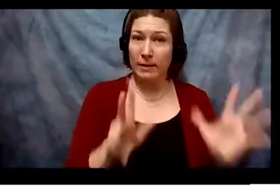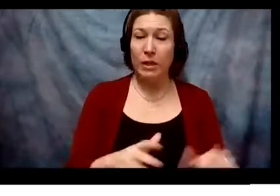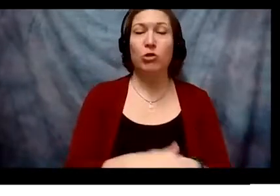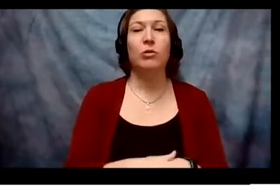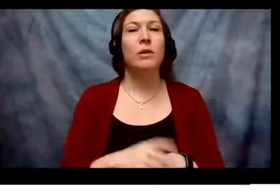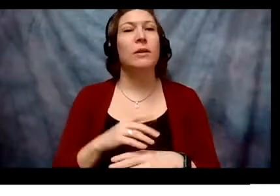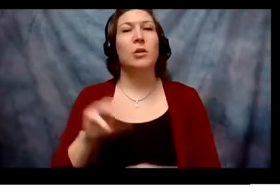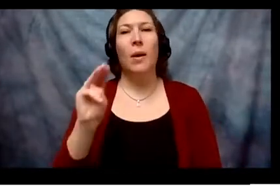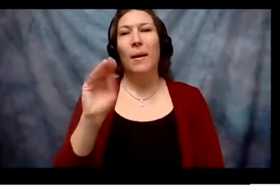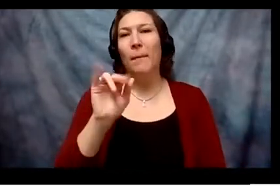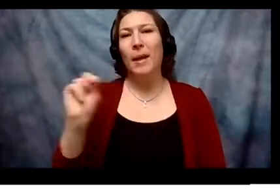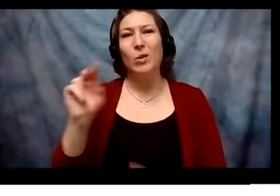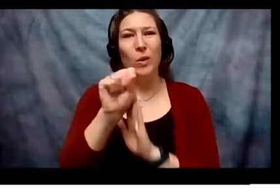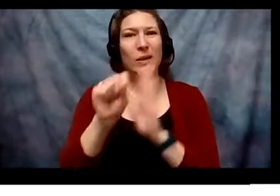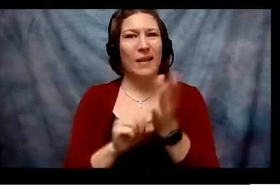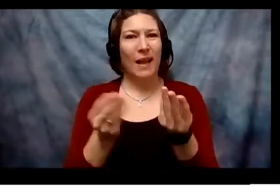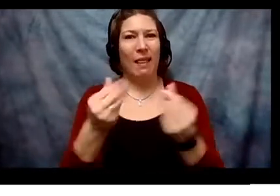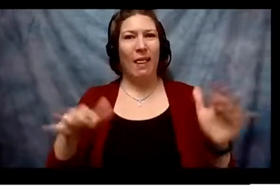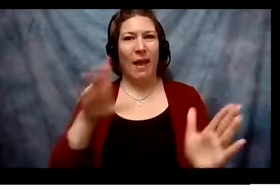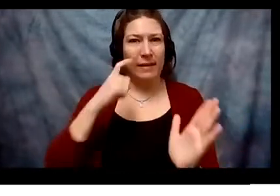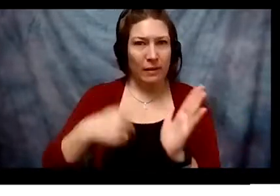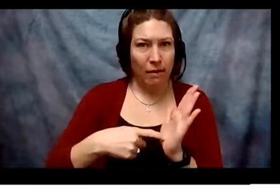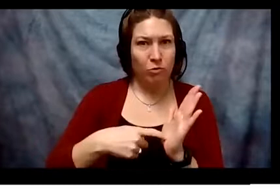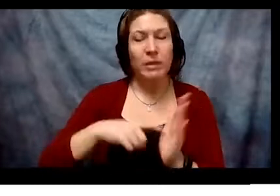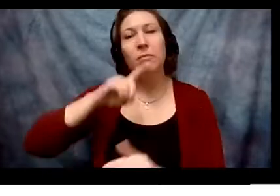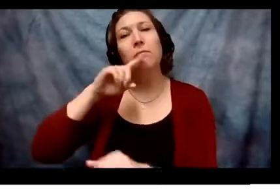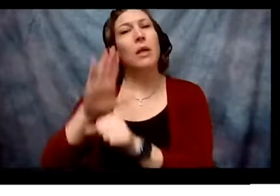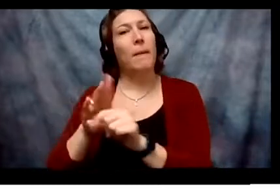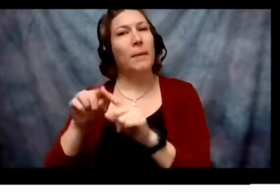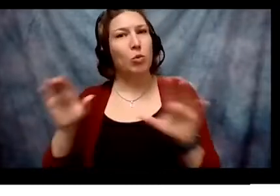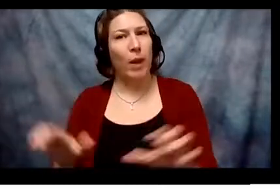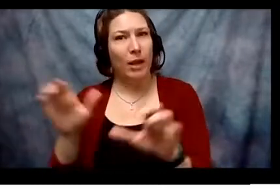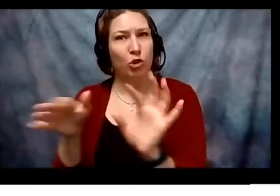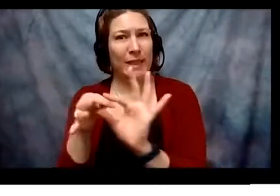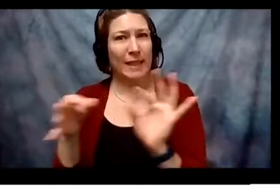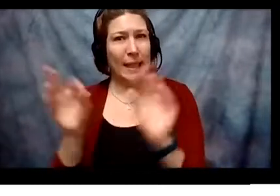land acknowledgment and commitment to action statement.